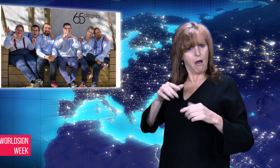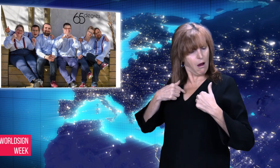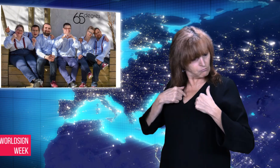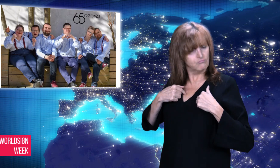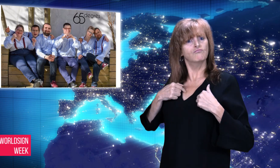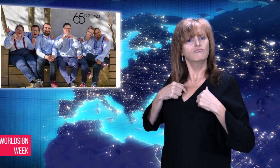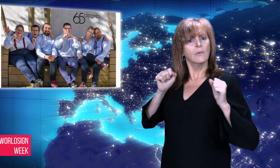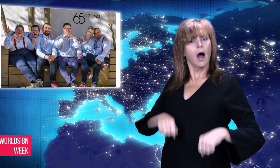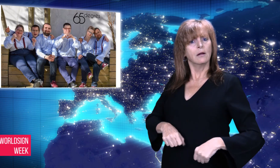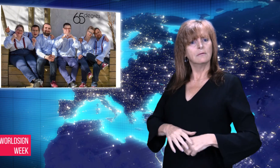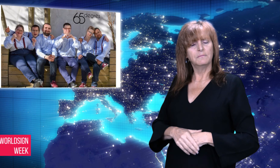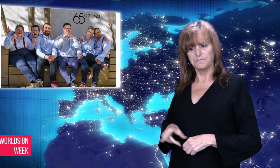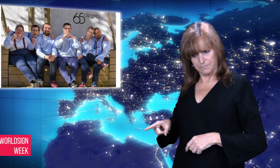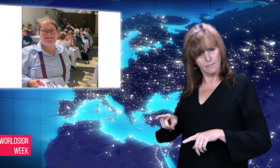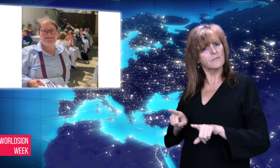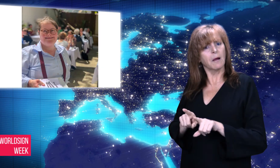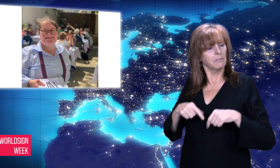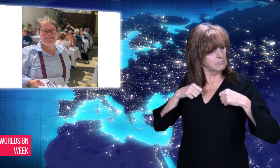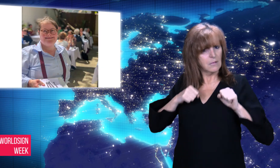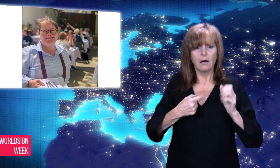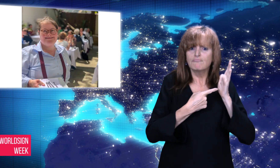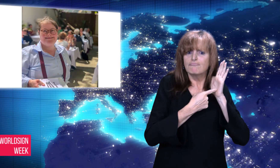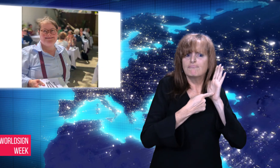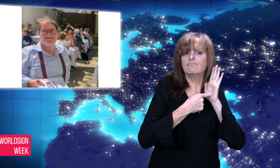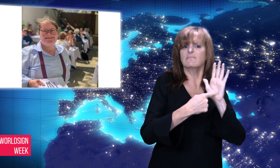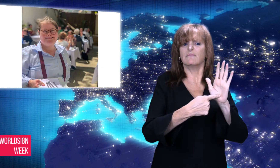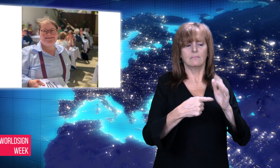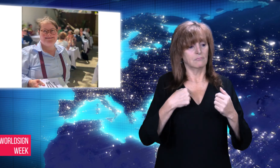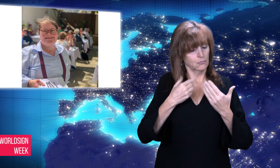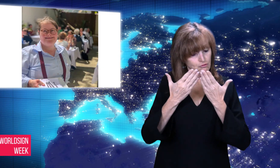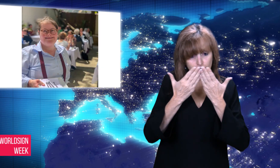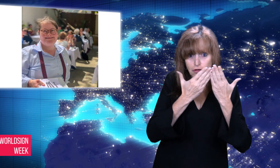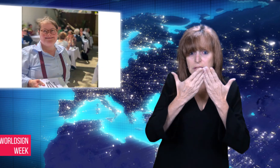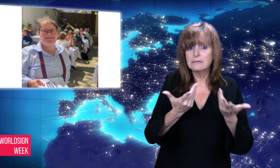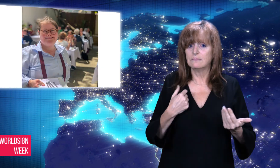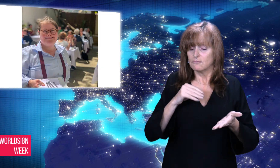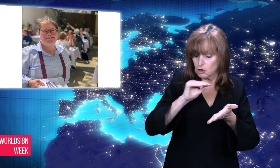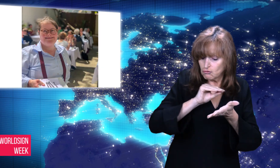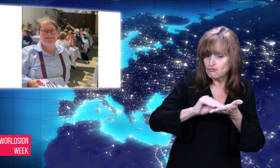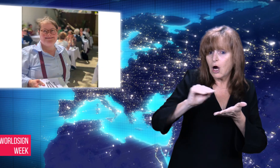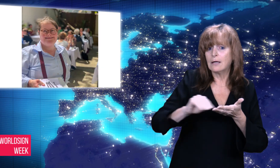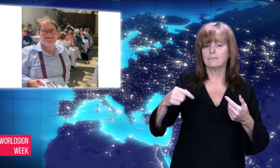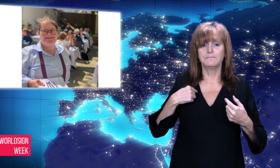They have proved they can read and write, live as